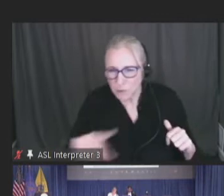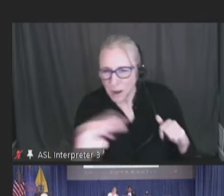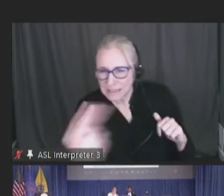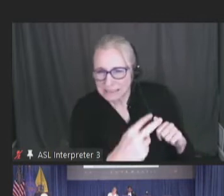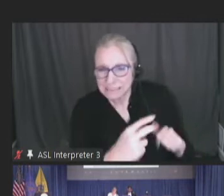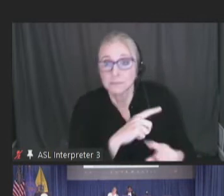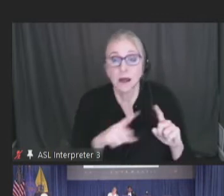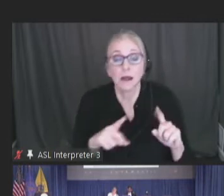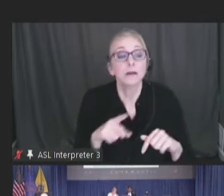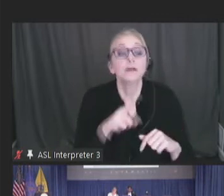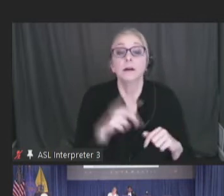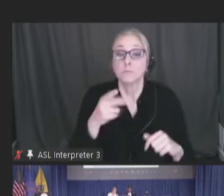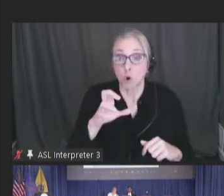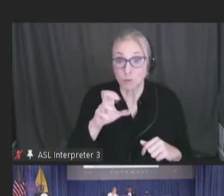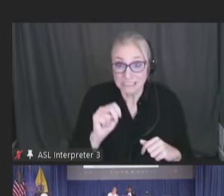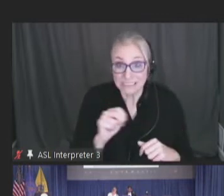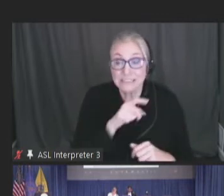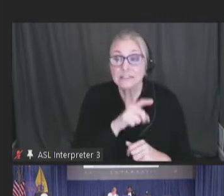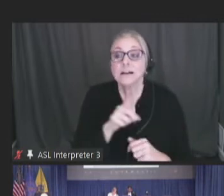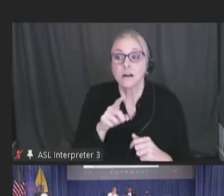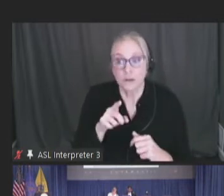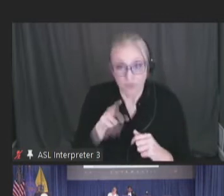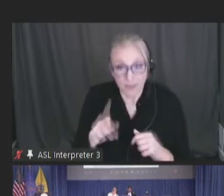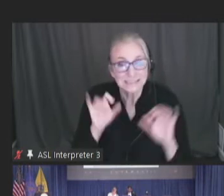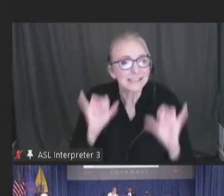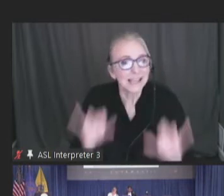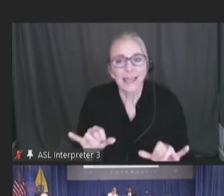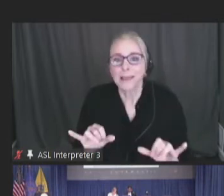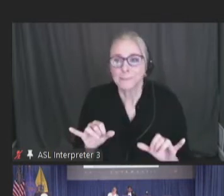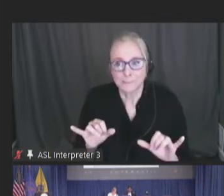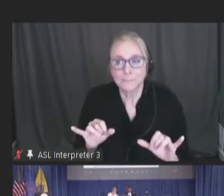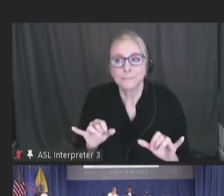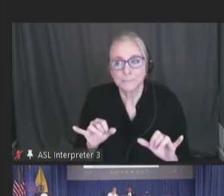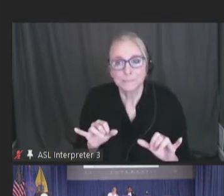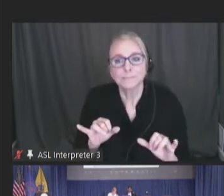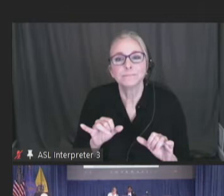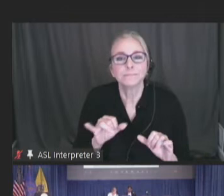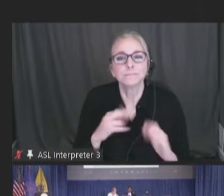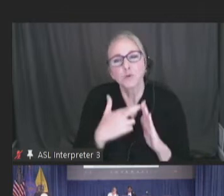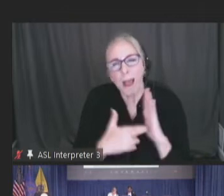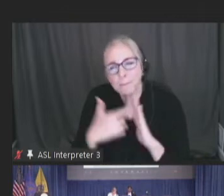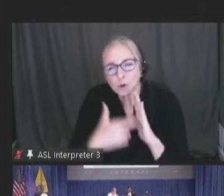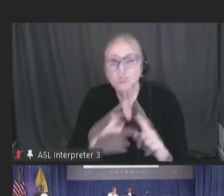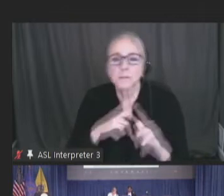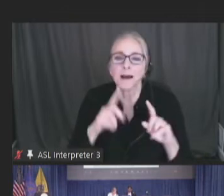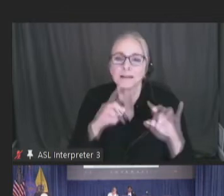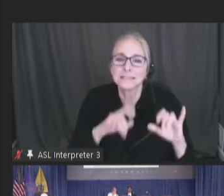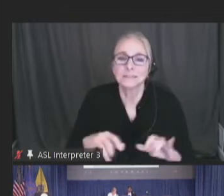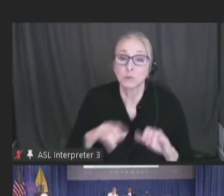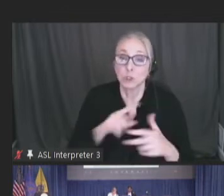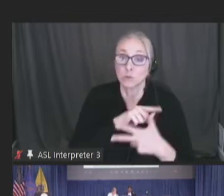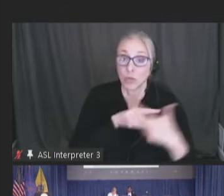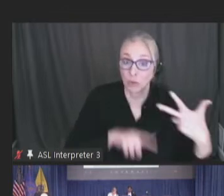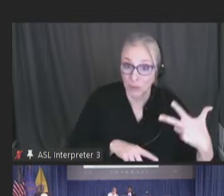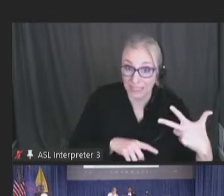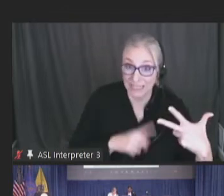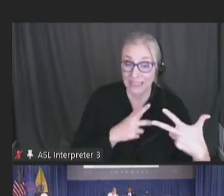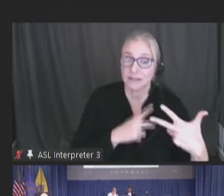But the protein was this same parameter except we used three immunizations, which is our routine at